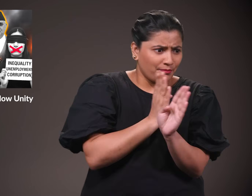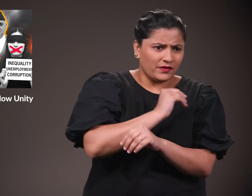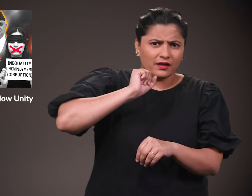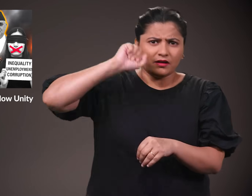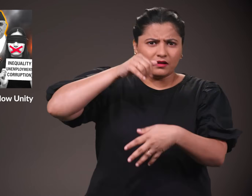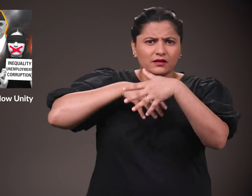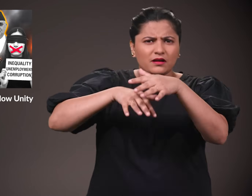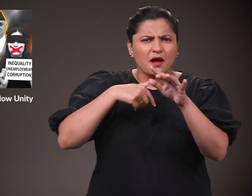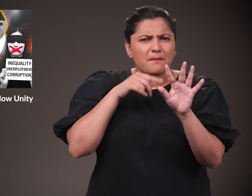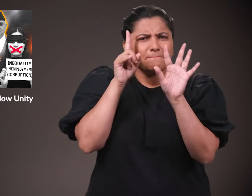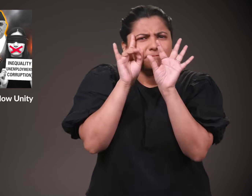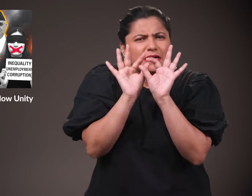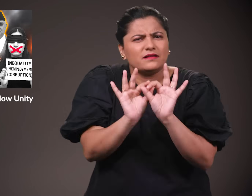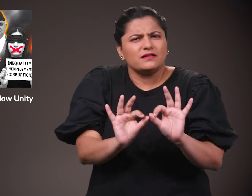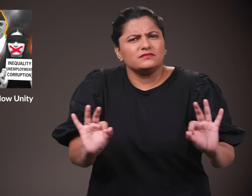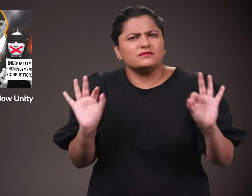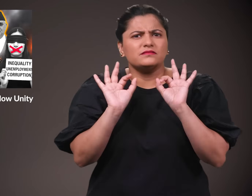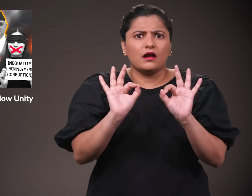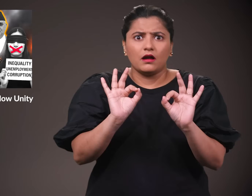The protest was peaceful,